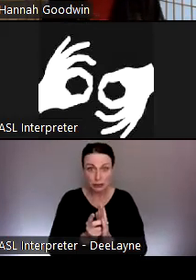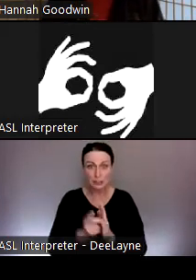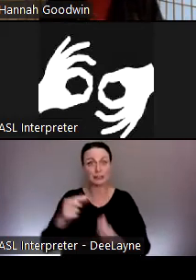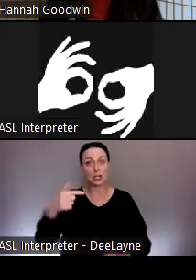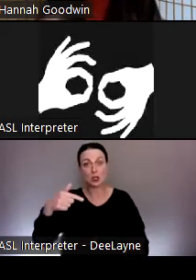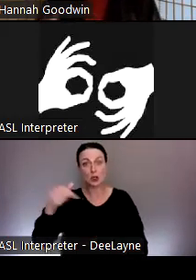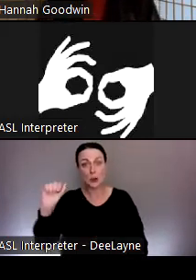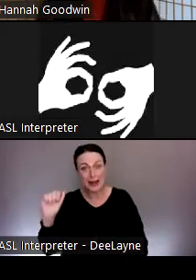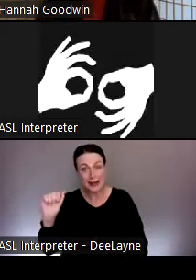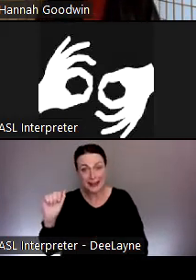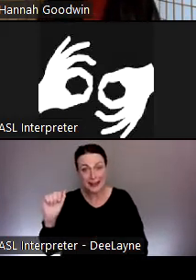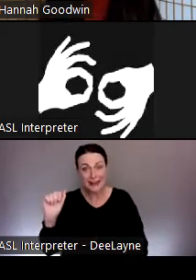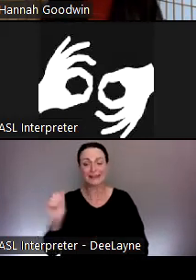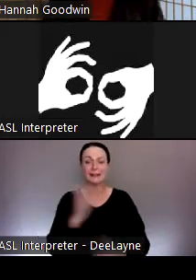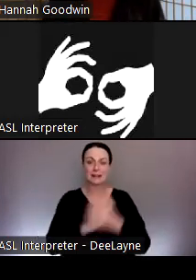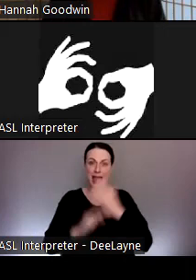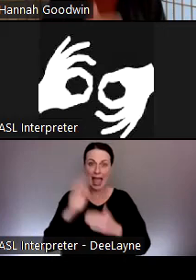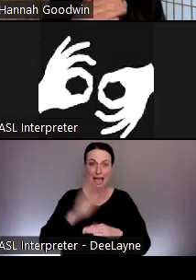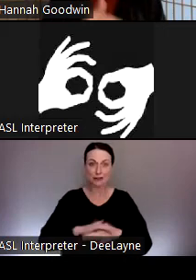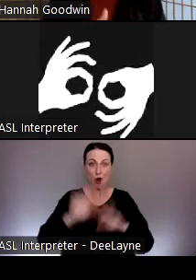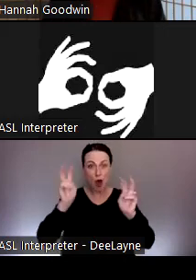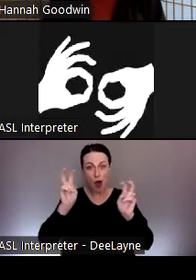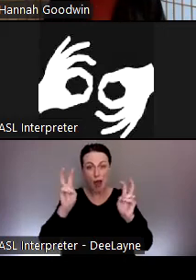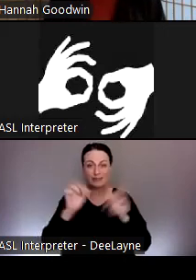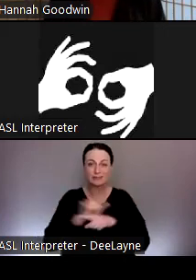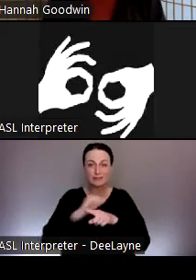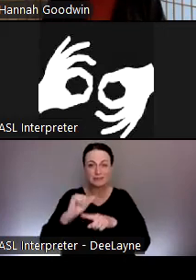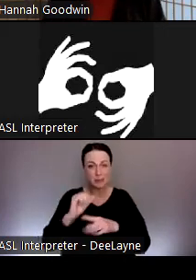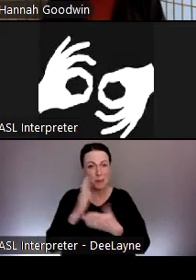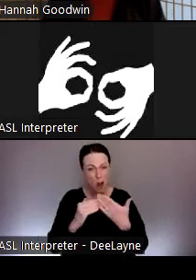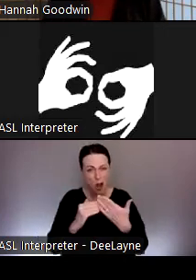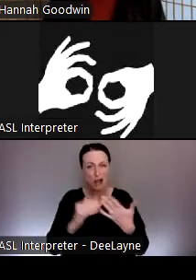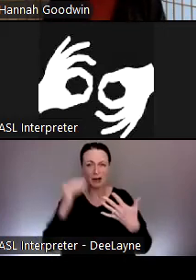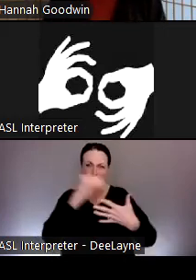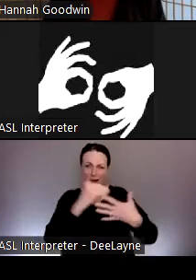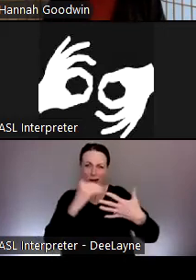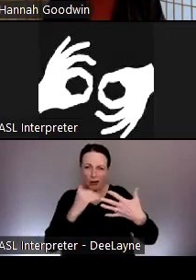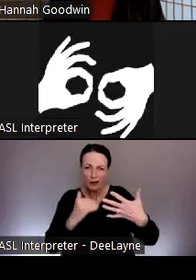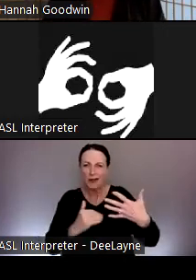Maybe there's a hands on component. Those are the kinds of things that you wanna put in your outline.